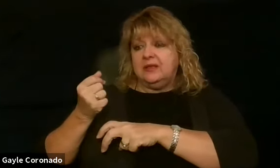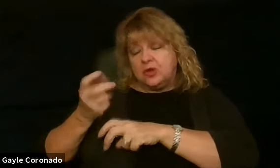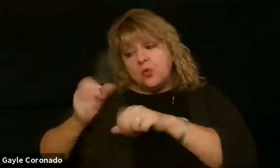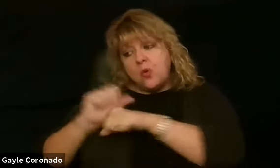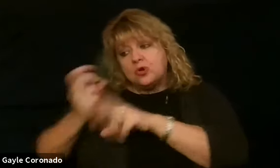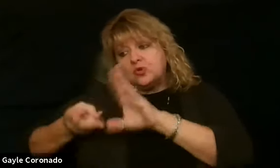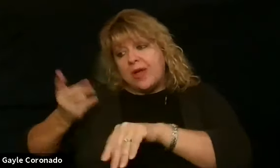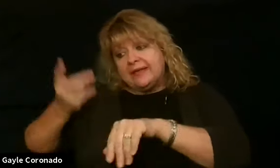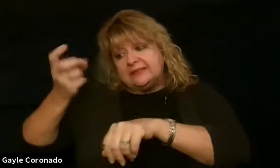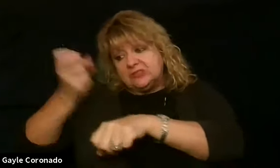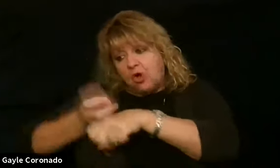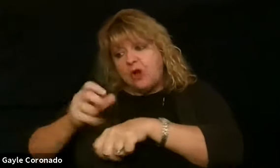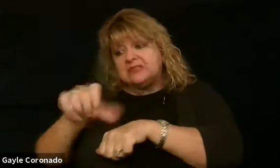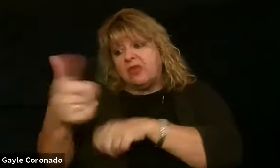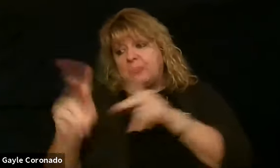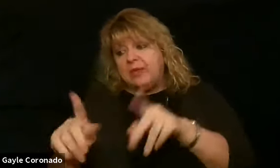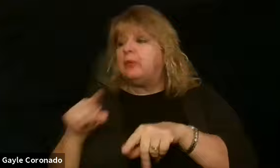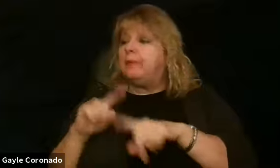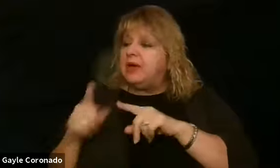If you put in the effort. Yes.